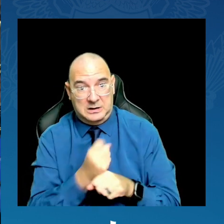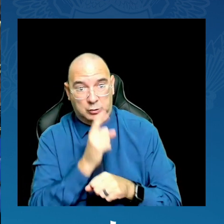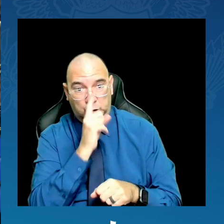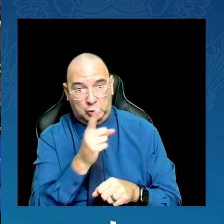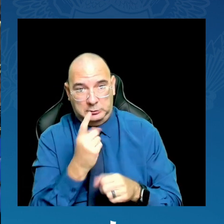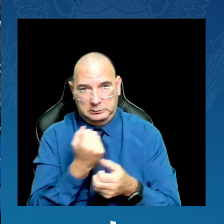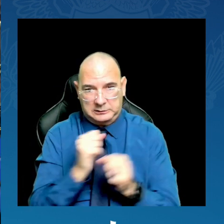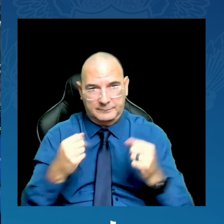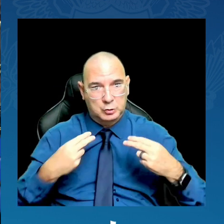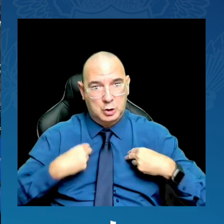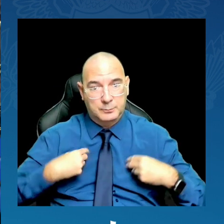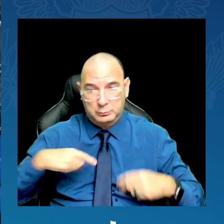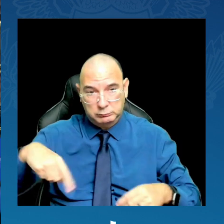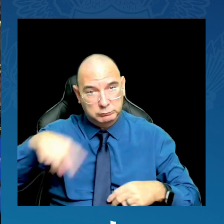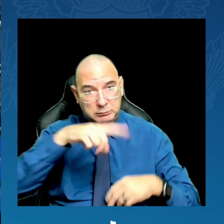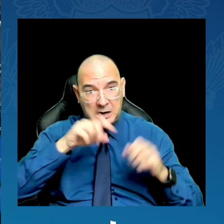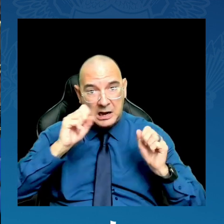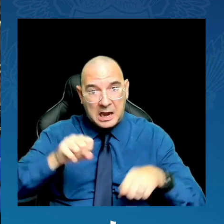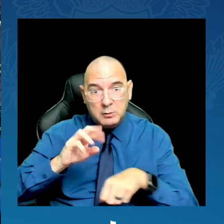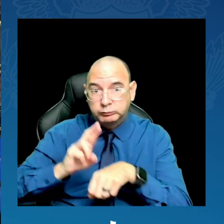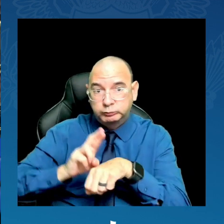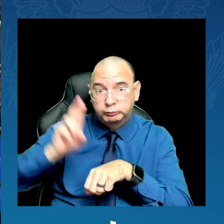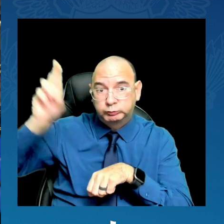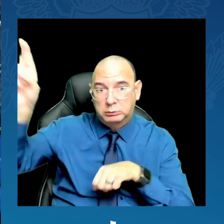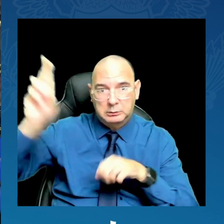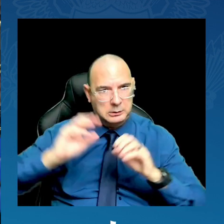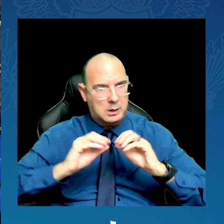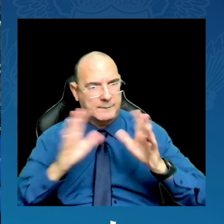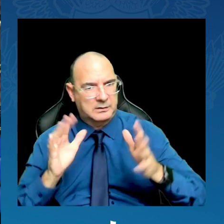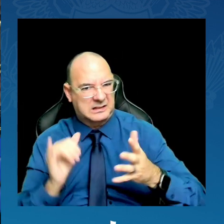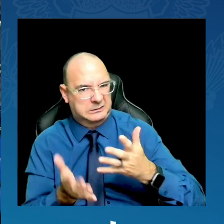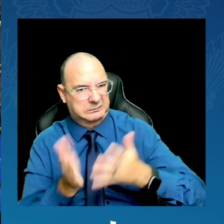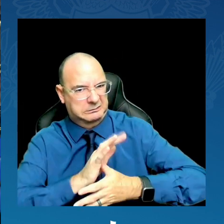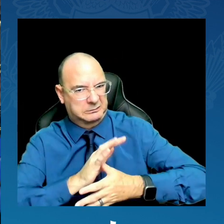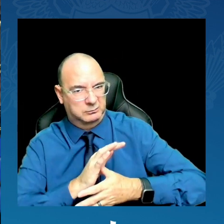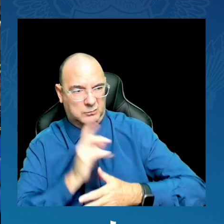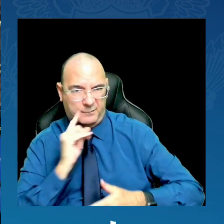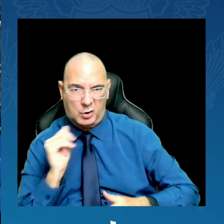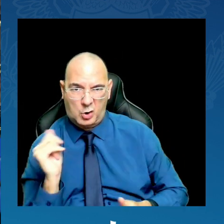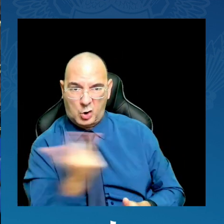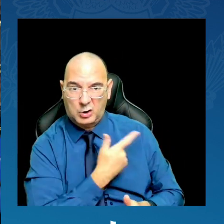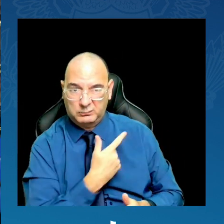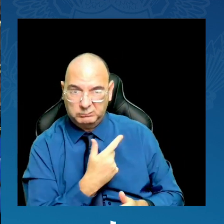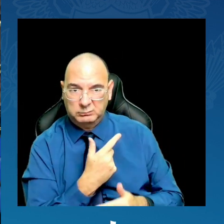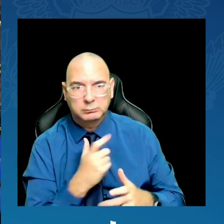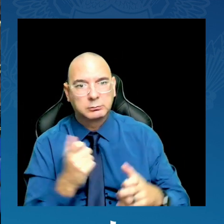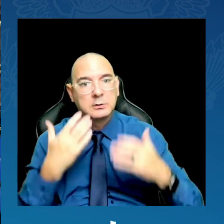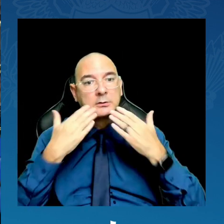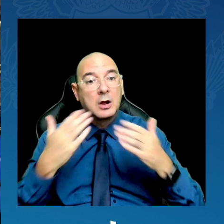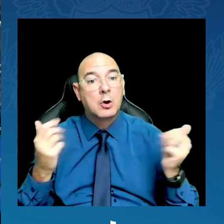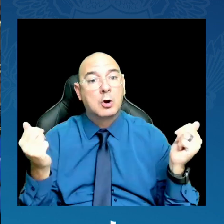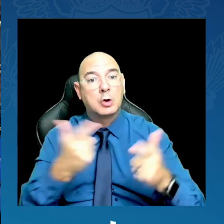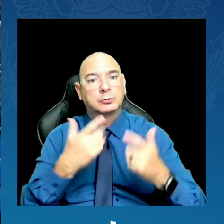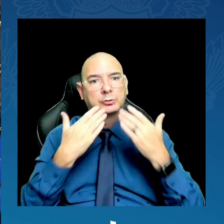And that obviously is a priority for all of us. And with that, I thank you all and I thank our panelists and we'll move on to the next session.